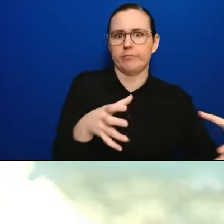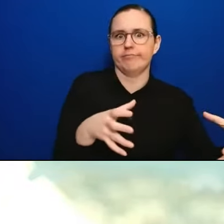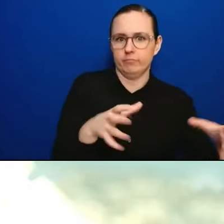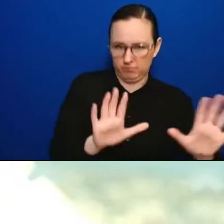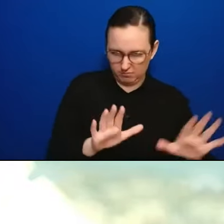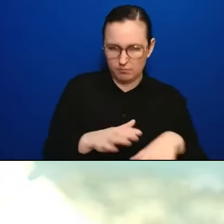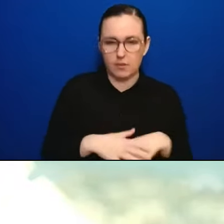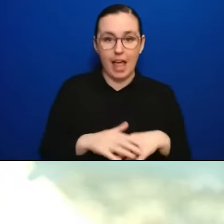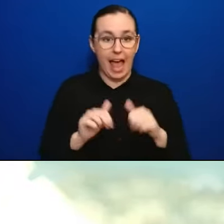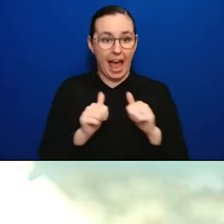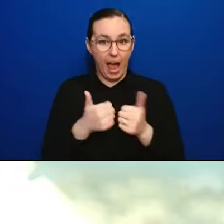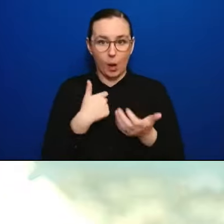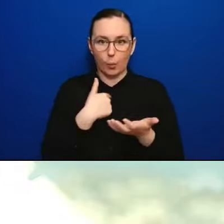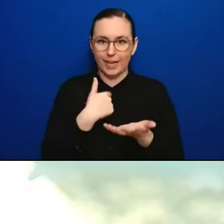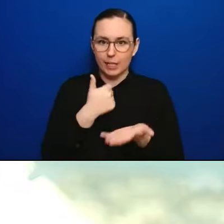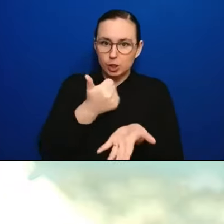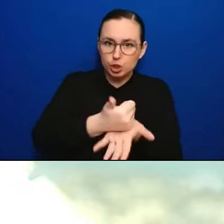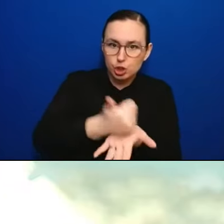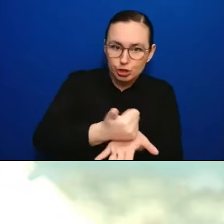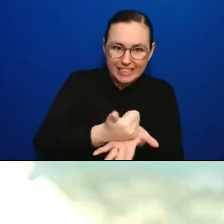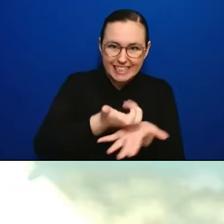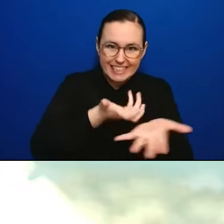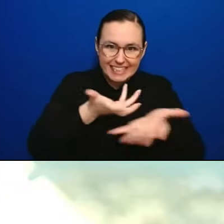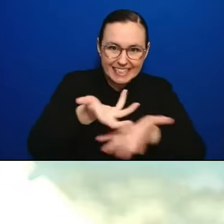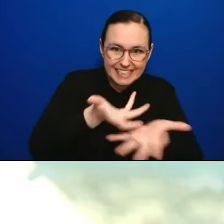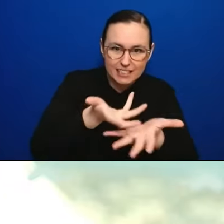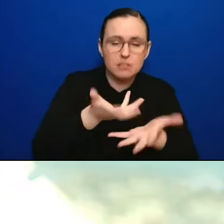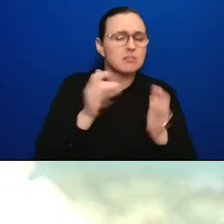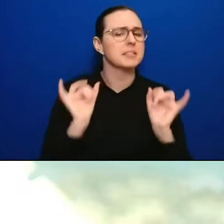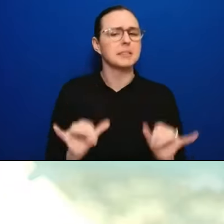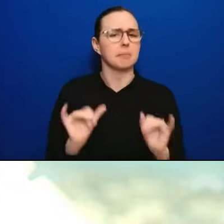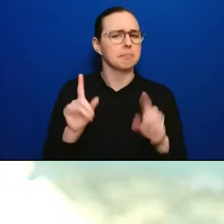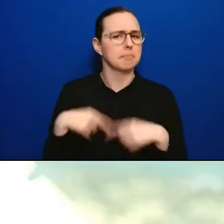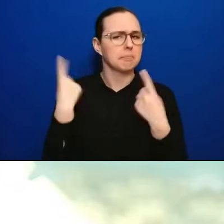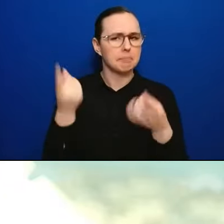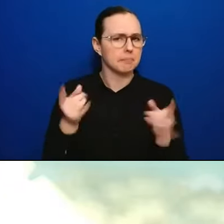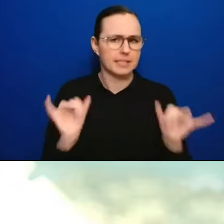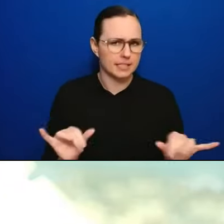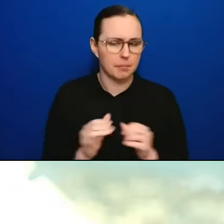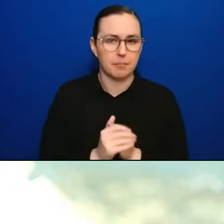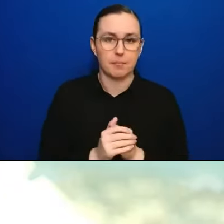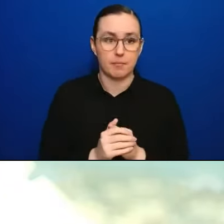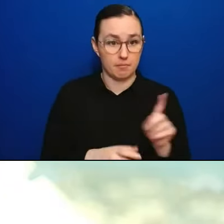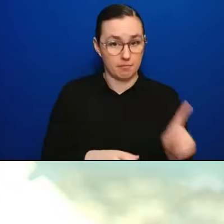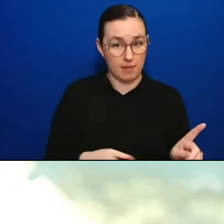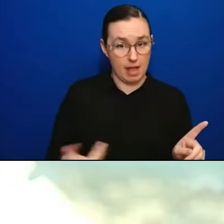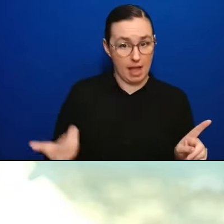that's what we're seeing and that's what the numbers refthats reflect. The approach to how we treat